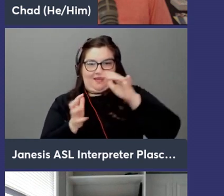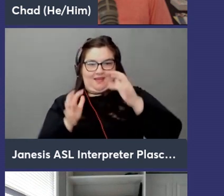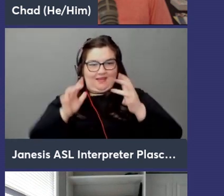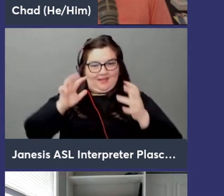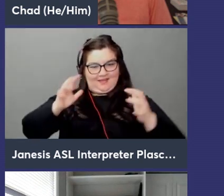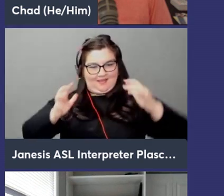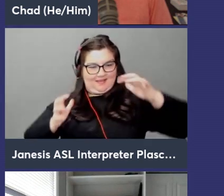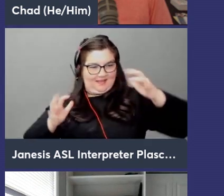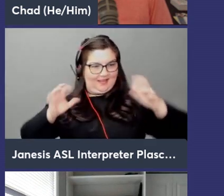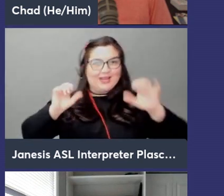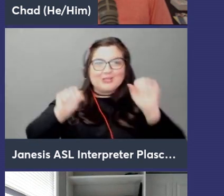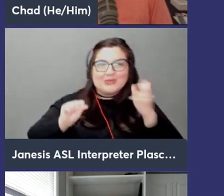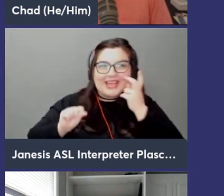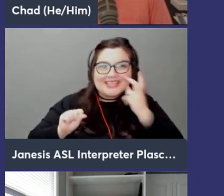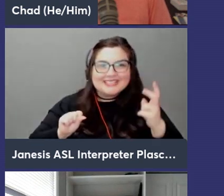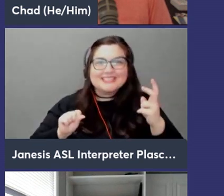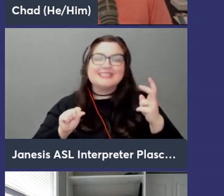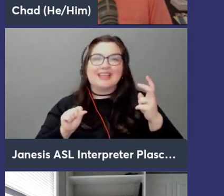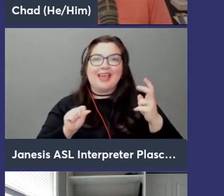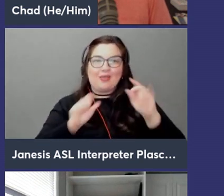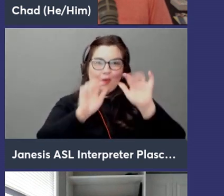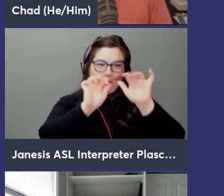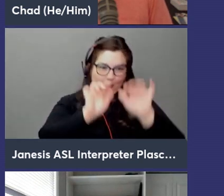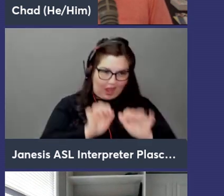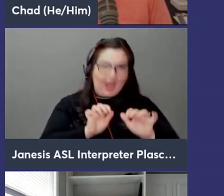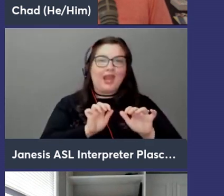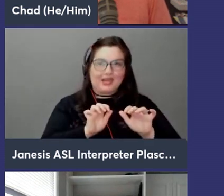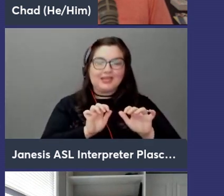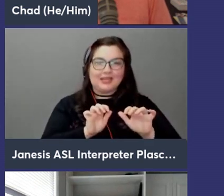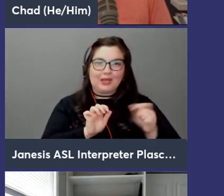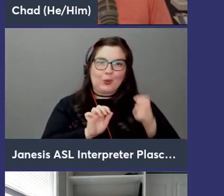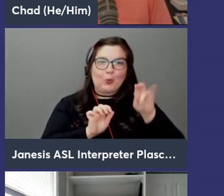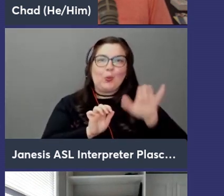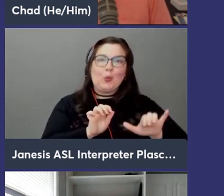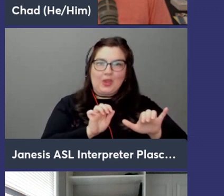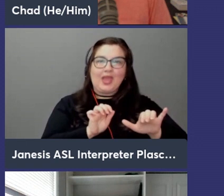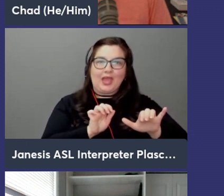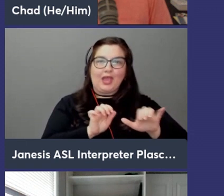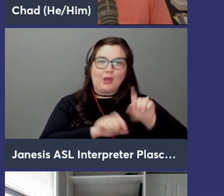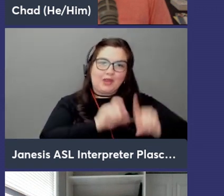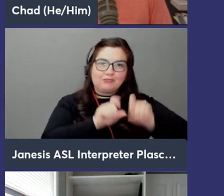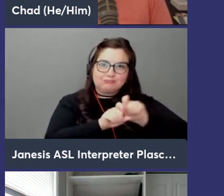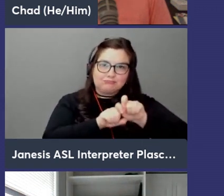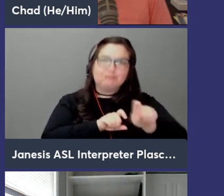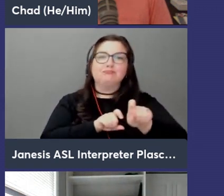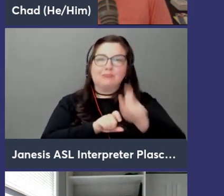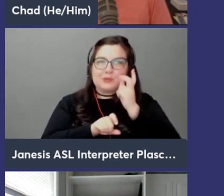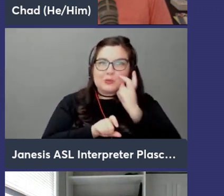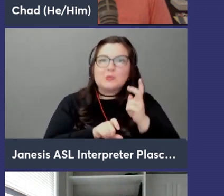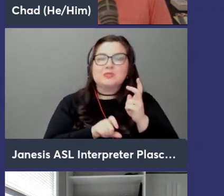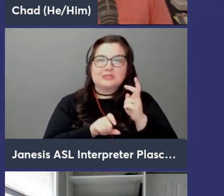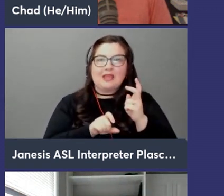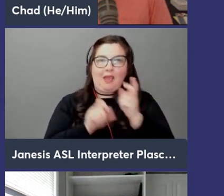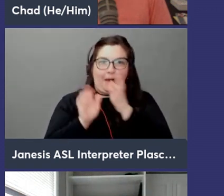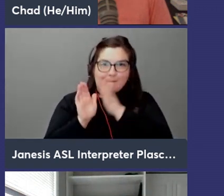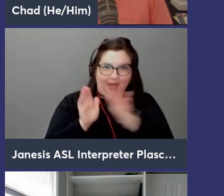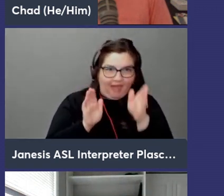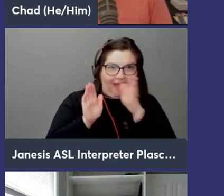that we're actually writing our queries inside this, we see as we're basically building out a bigger and bigger pattern on top of that same